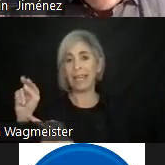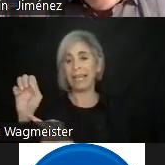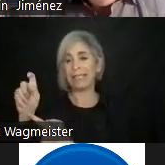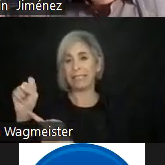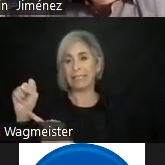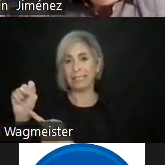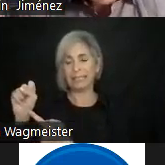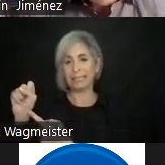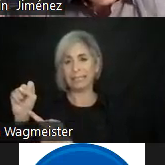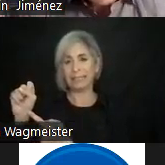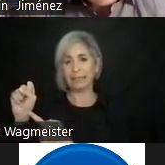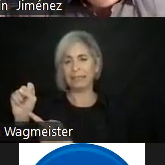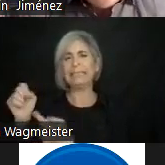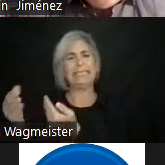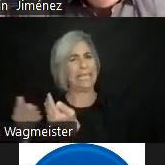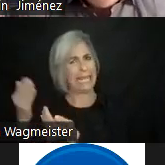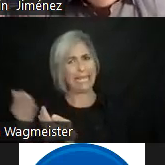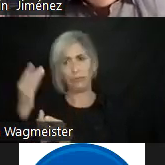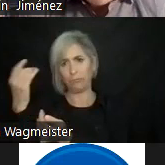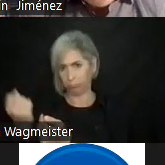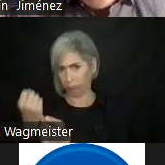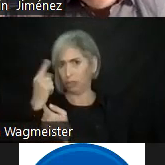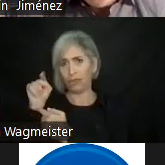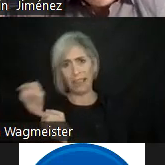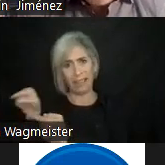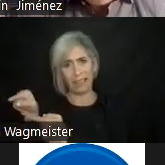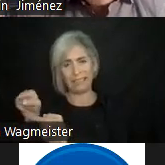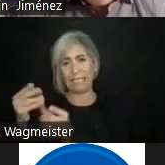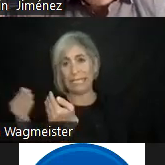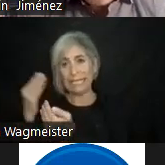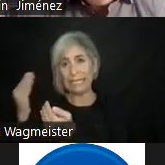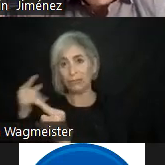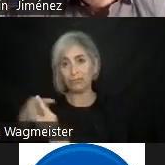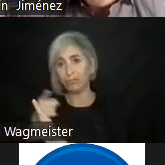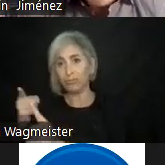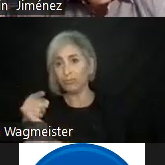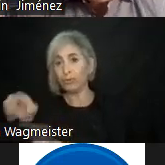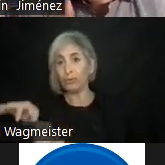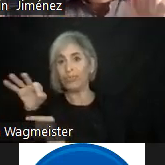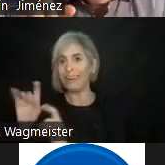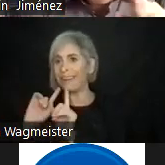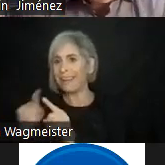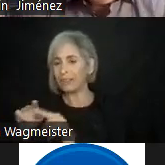much easier to understand and easier to find the different things.